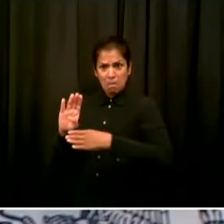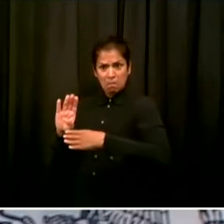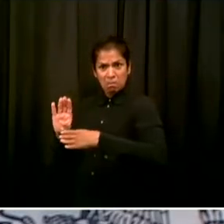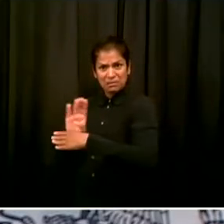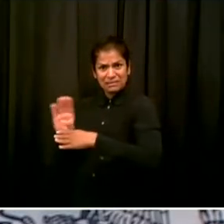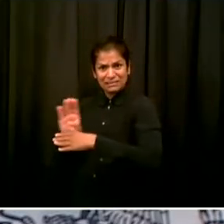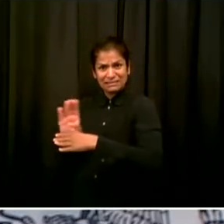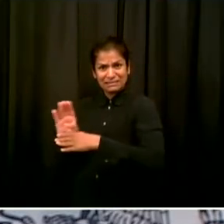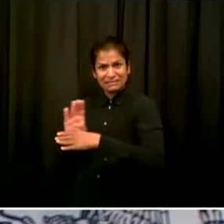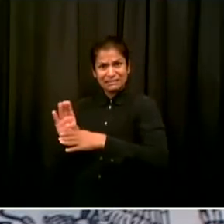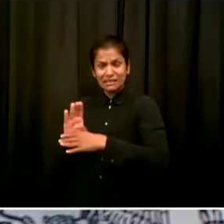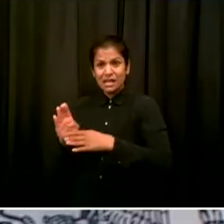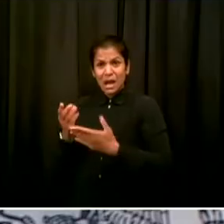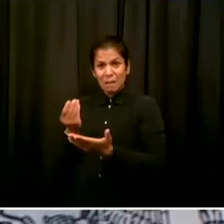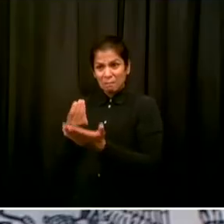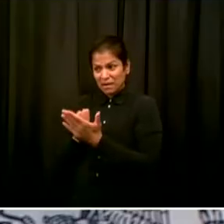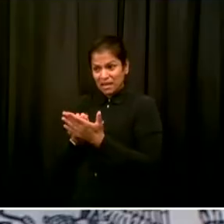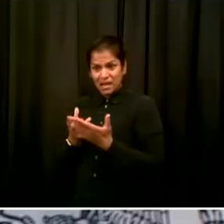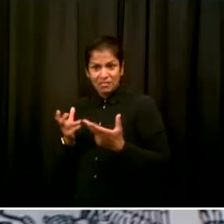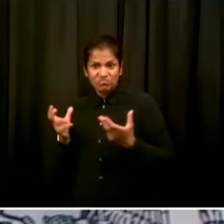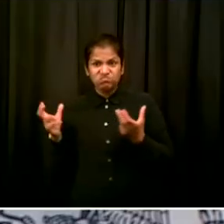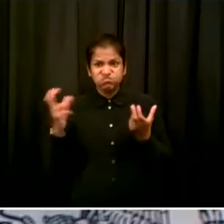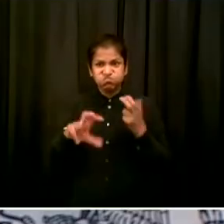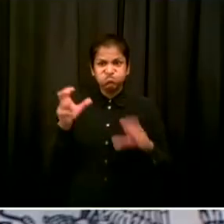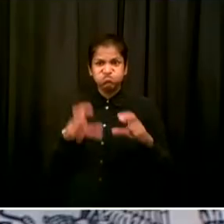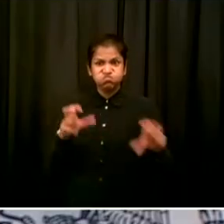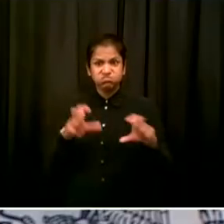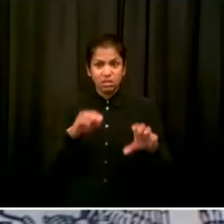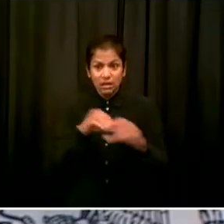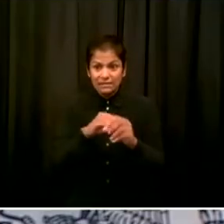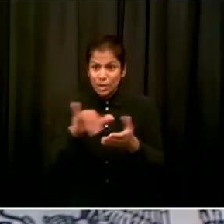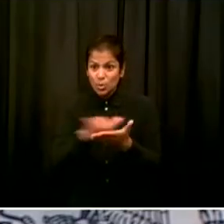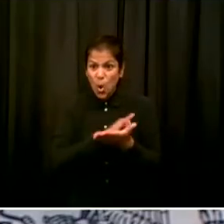COMMUNITY CONINTUET O NVIINEST N EW YORK CITY? AND WHAT WILL OUR FUTURE